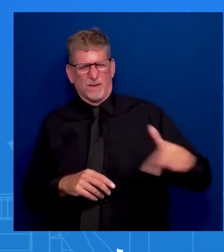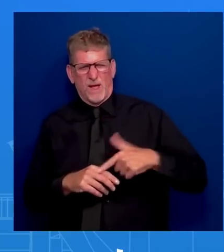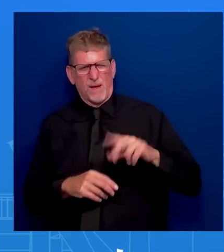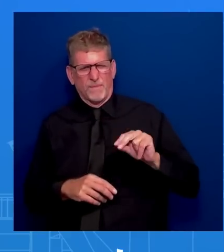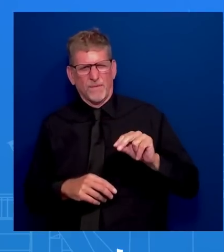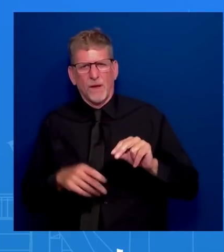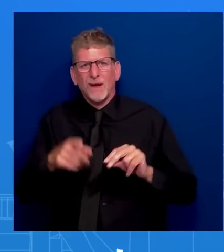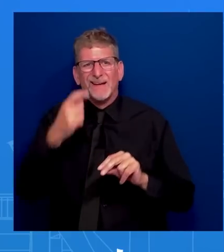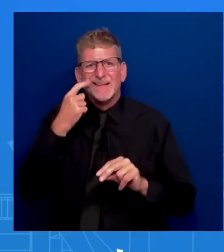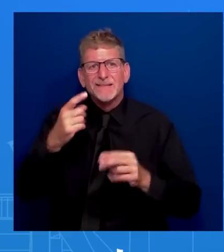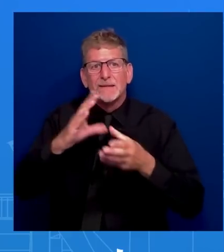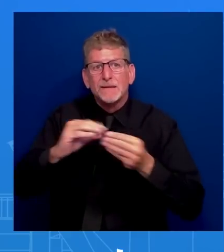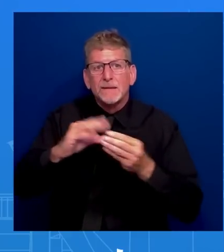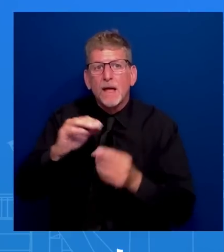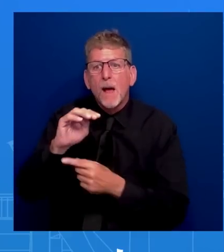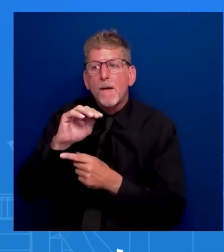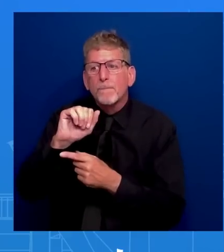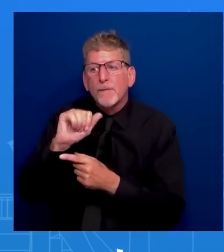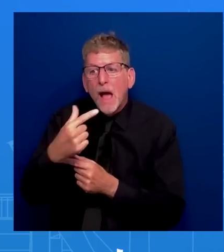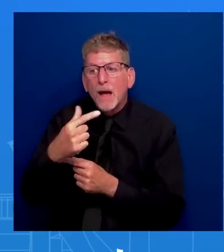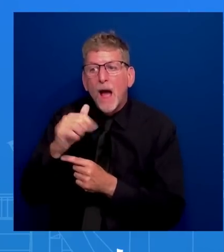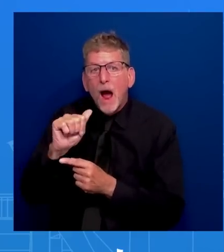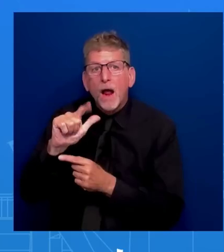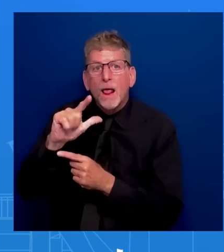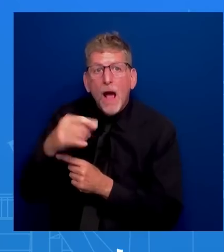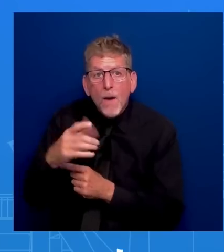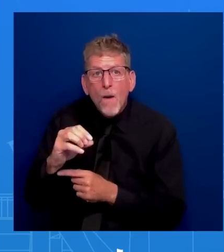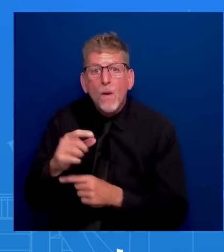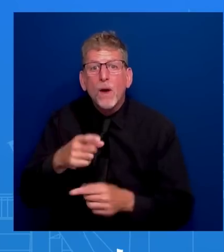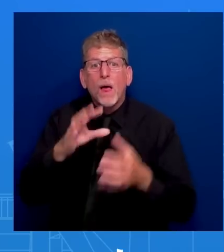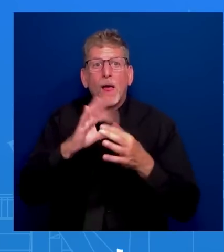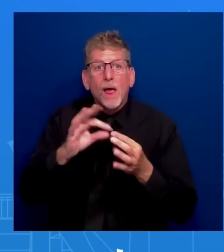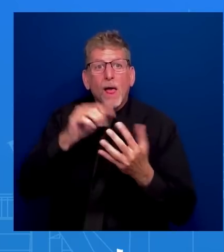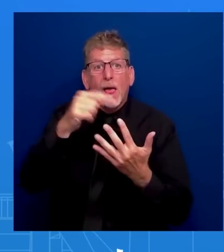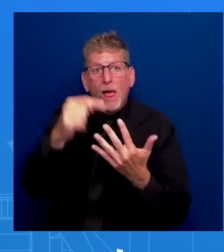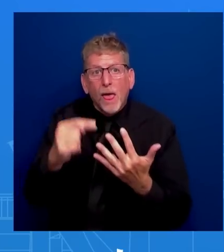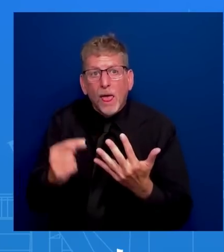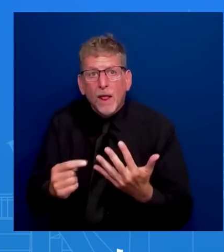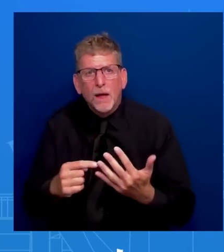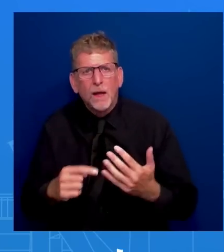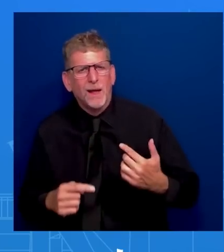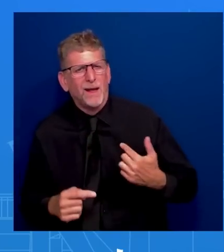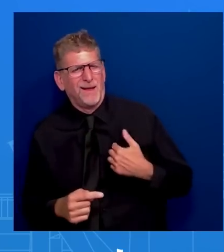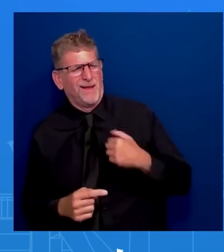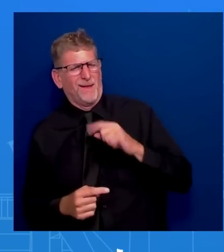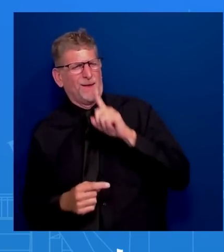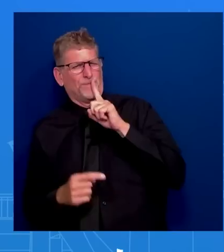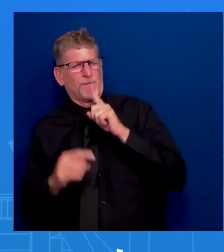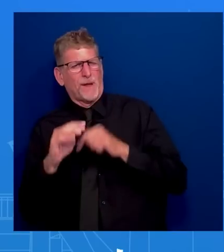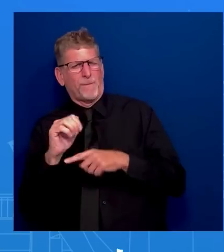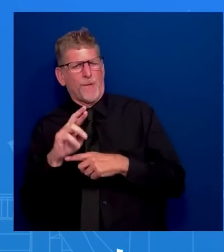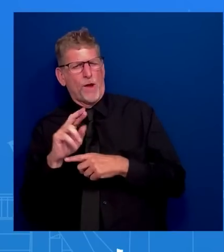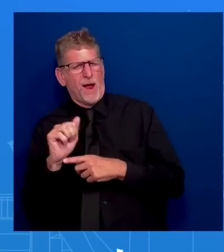I'm just asking you if you consider the President to be -- Ms. Jean-Pierre: I'm -- I'm saying, from here, I'm not going to comment on it. The Press: Does the President still want to --